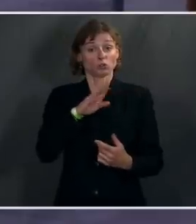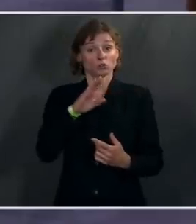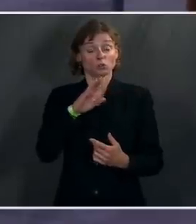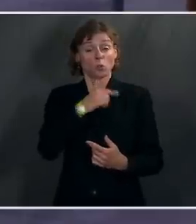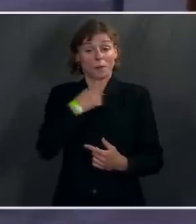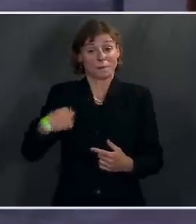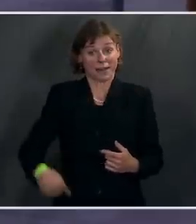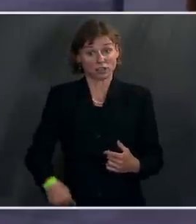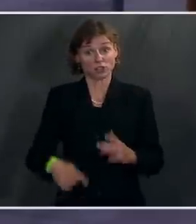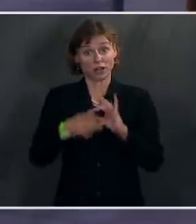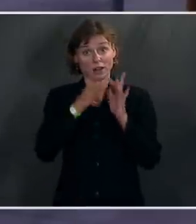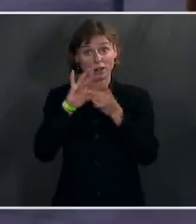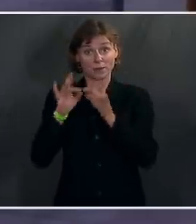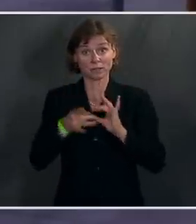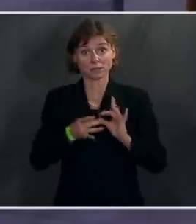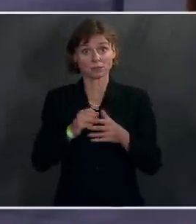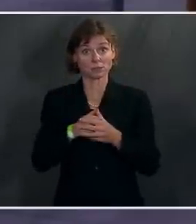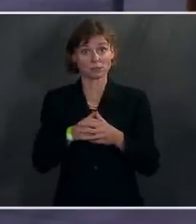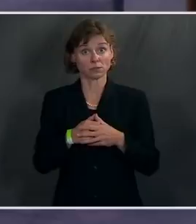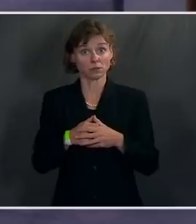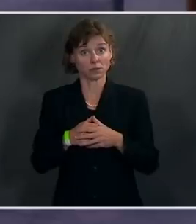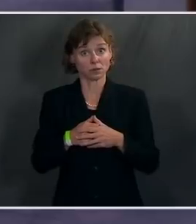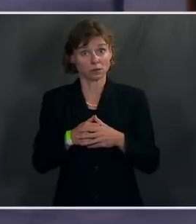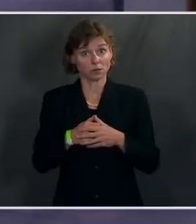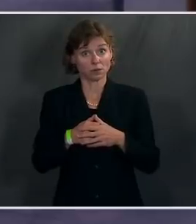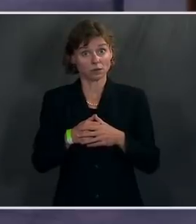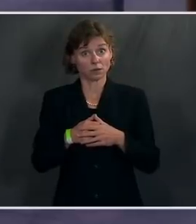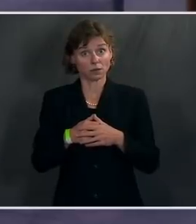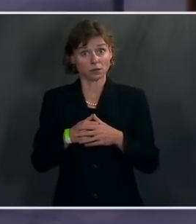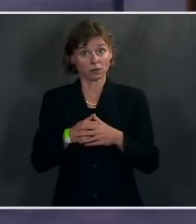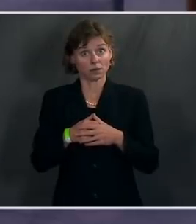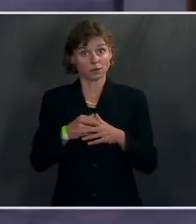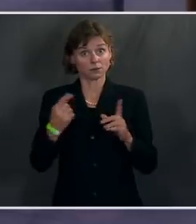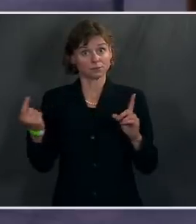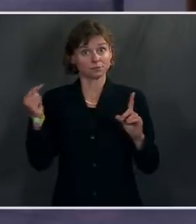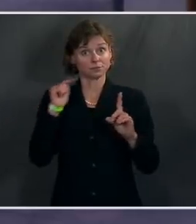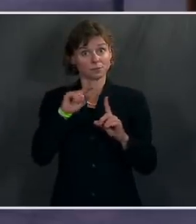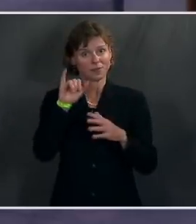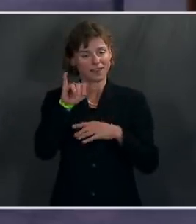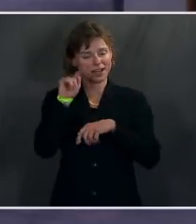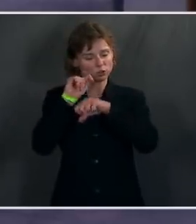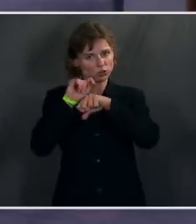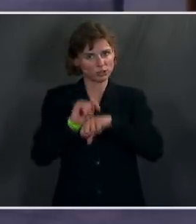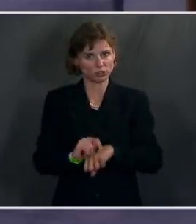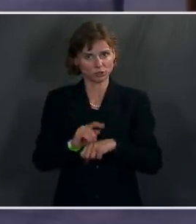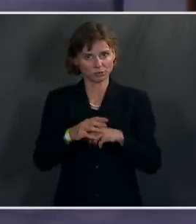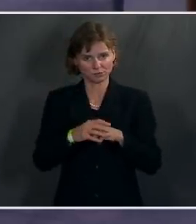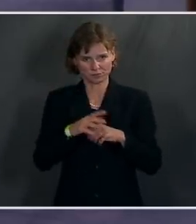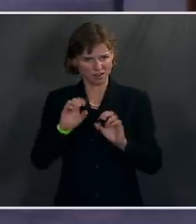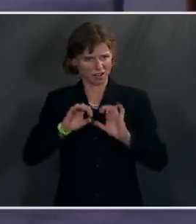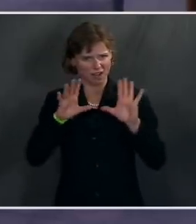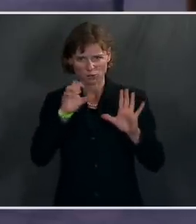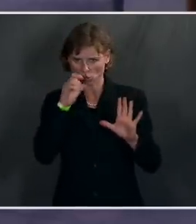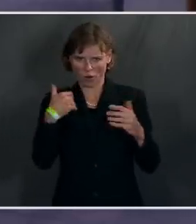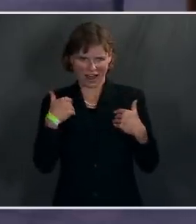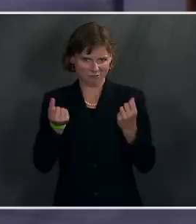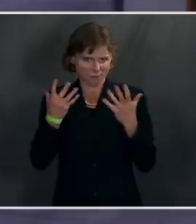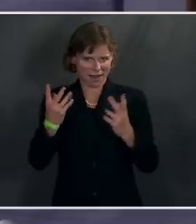to make the visitor log public, bring back that tradition. Obviously, you guys are not having a lot of visitors do the pandemic.